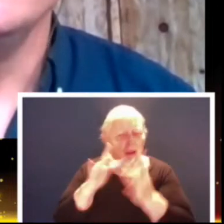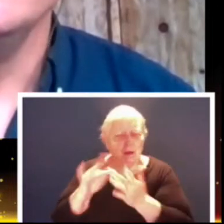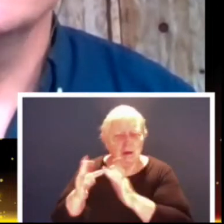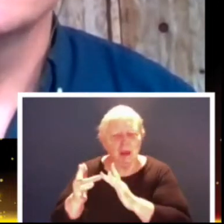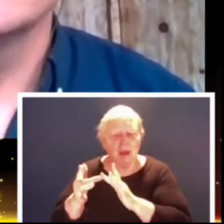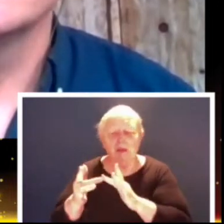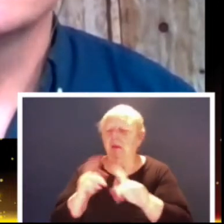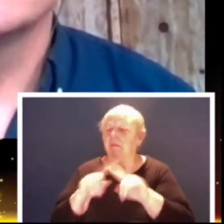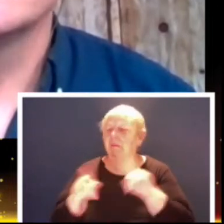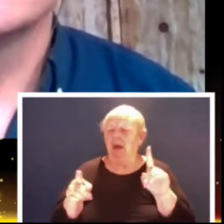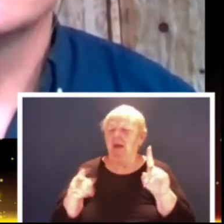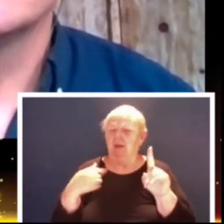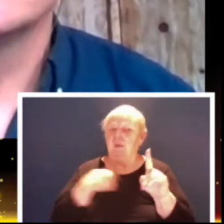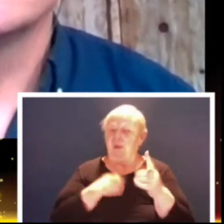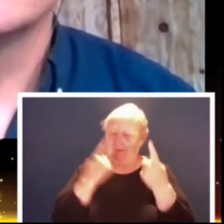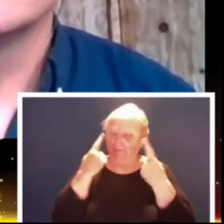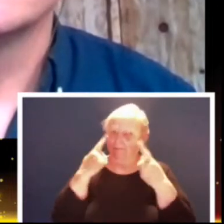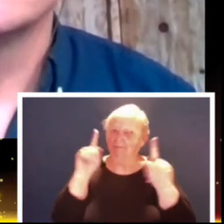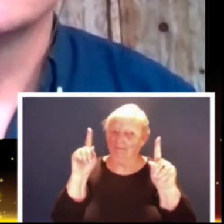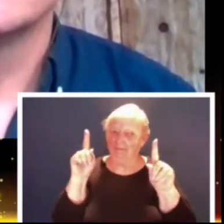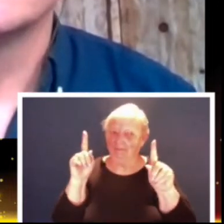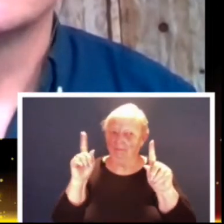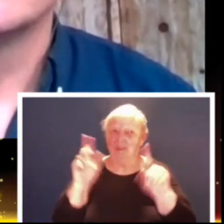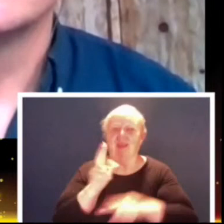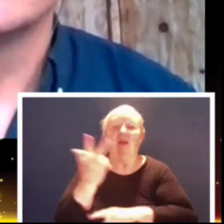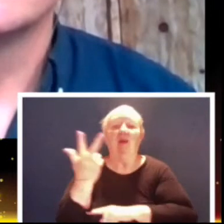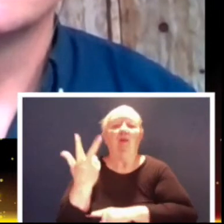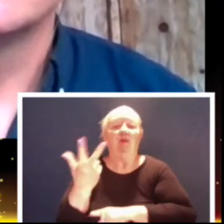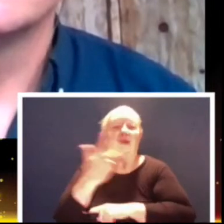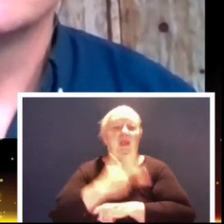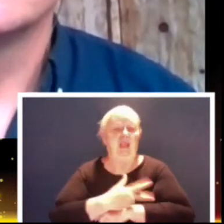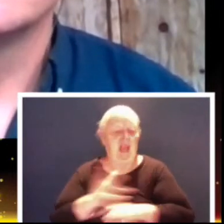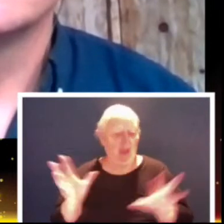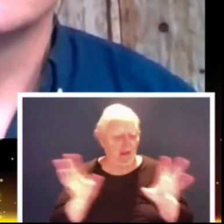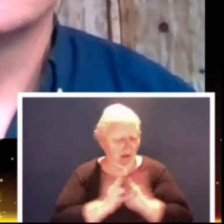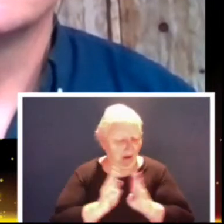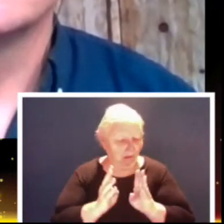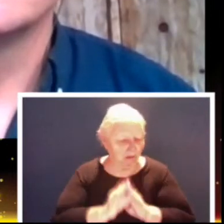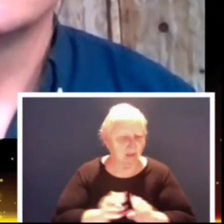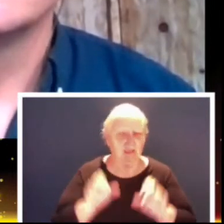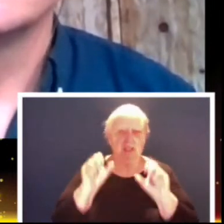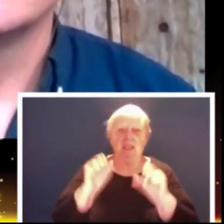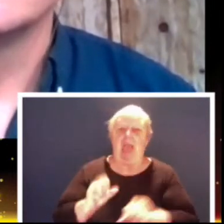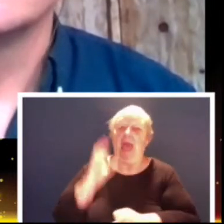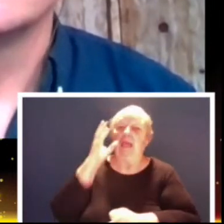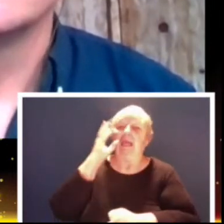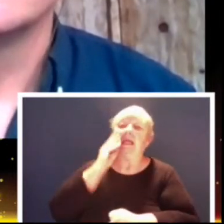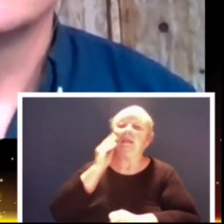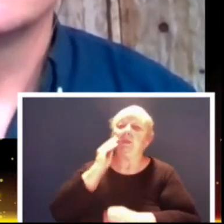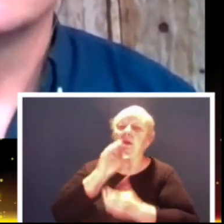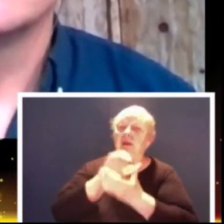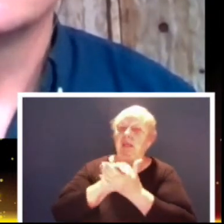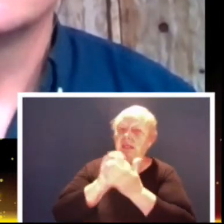for global transformation and was able to experience peace after, you know, there's all this concern of, oh my gosh,